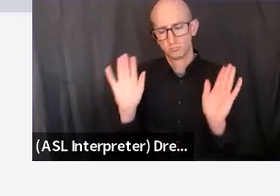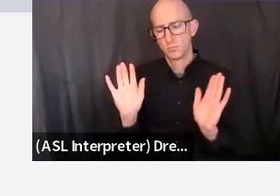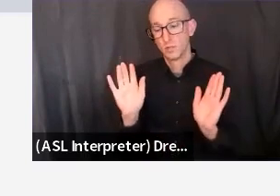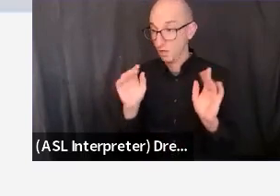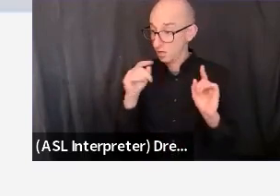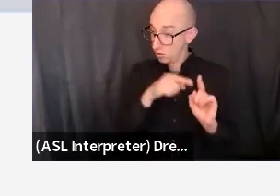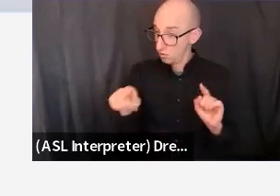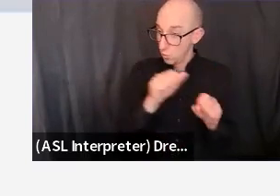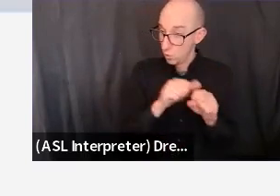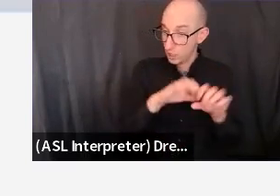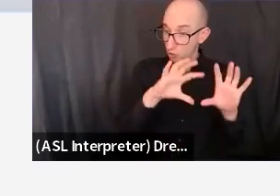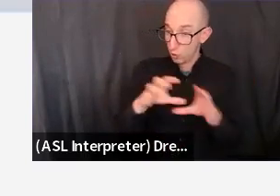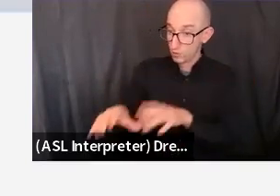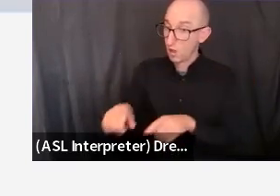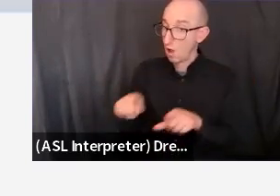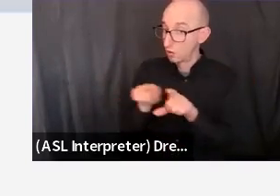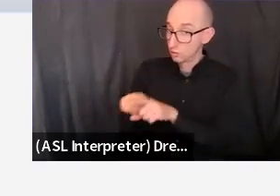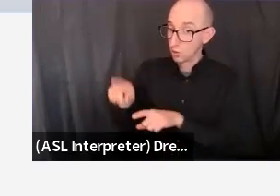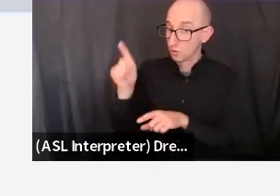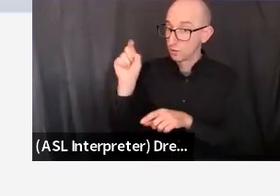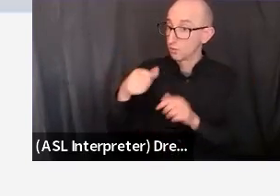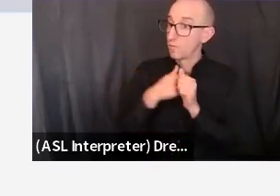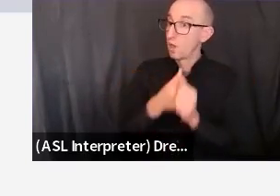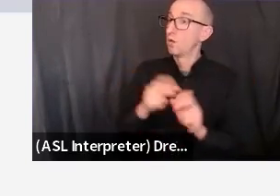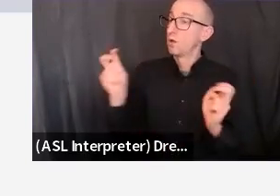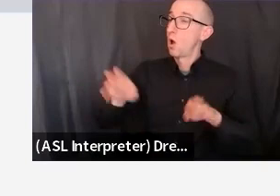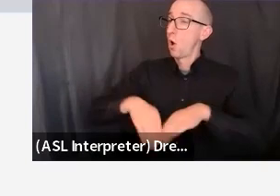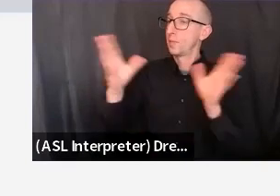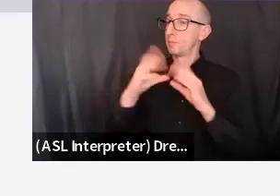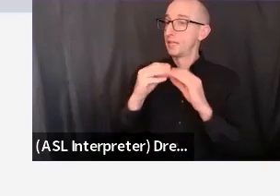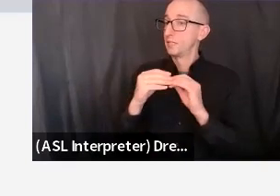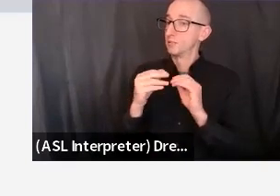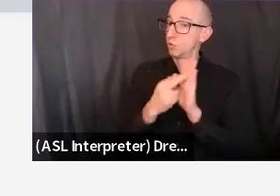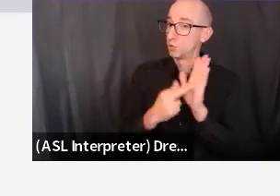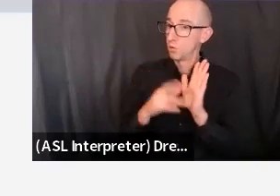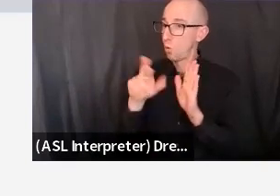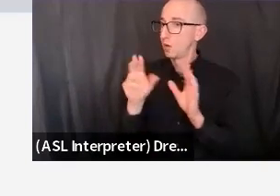haven't already been talking to your neighbors. We'll also be awarding points and requiring